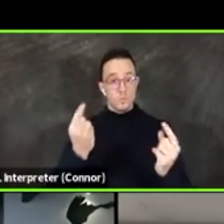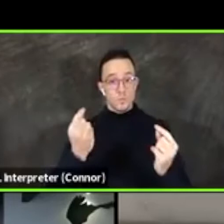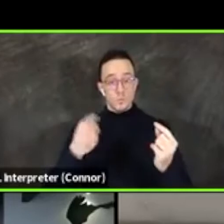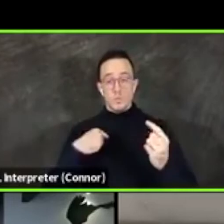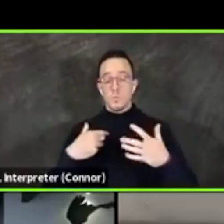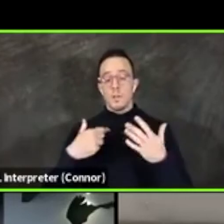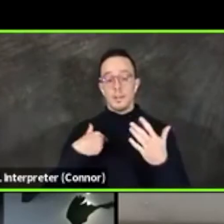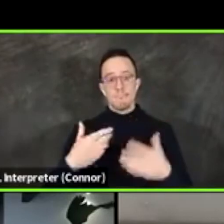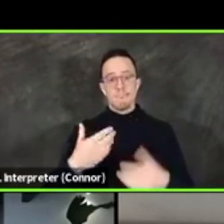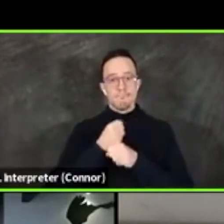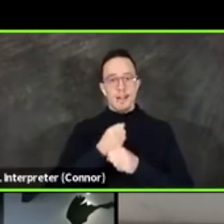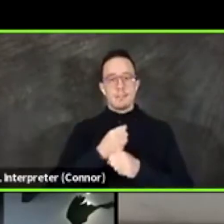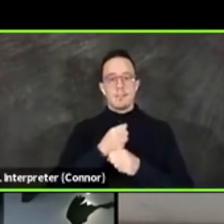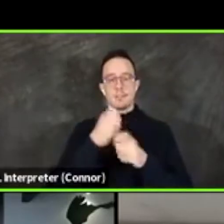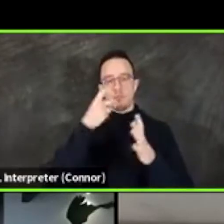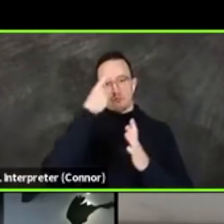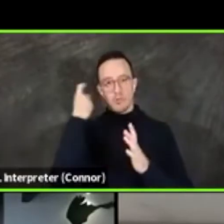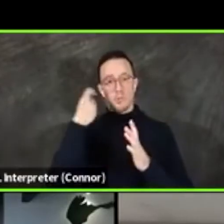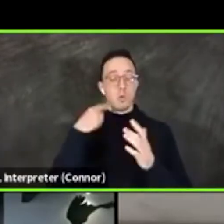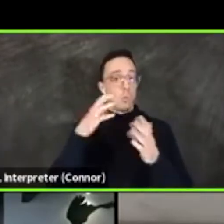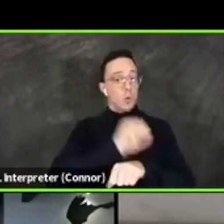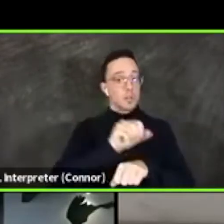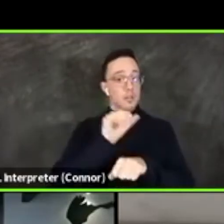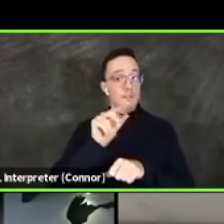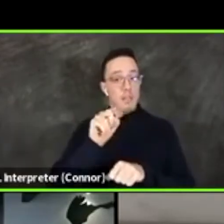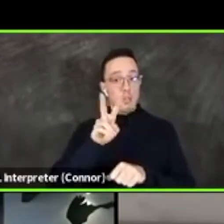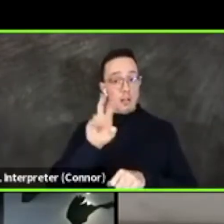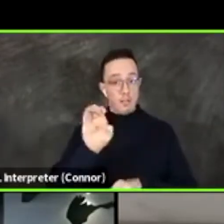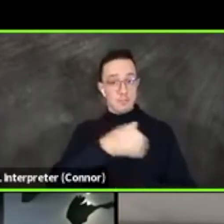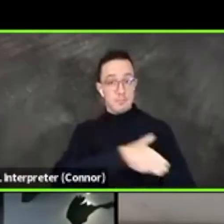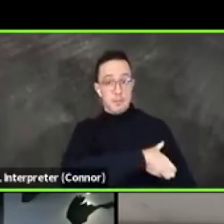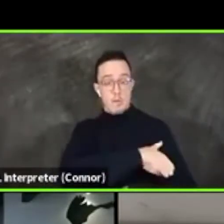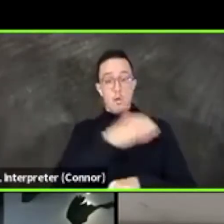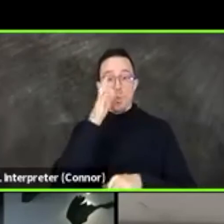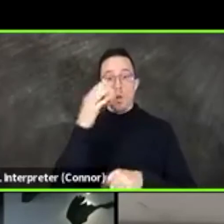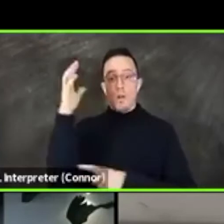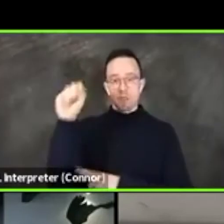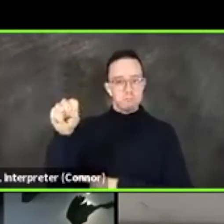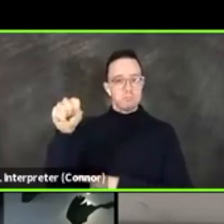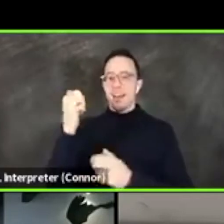VIOLENCE. WORKS OF LOVE AND POWER THAT CAN TRANSMUTE AND HEAL AND SOMETIMES ALSO BE AS